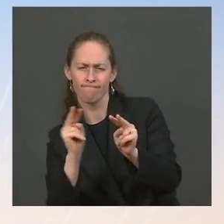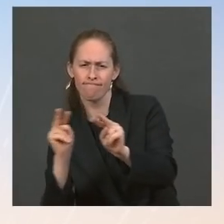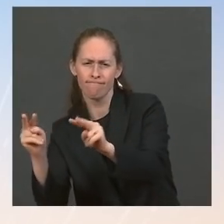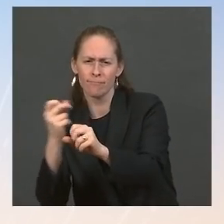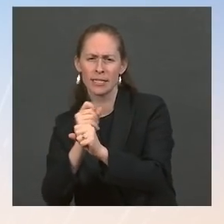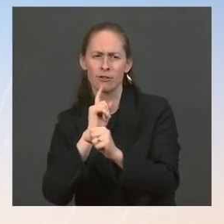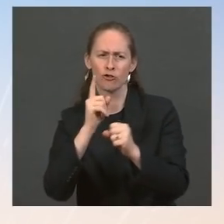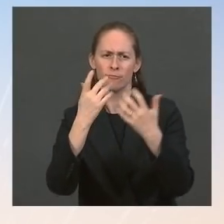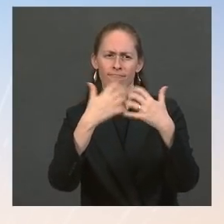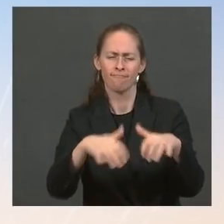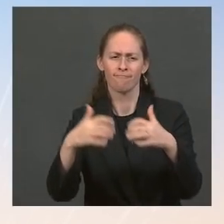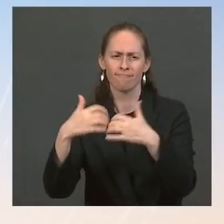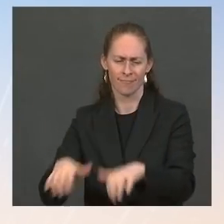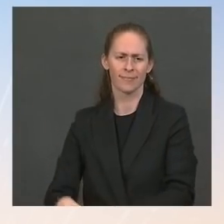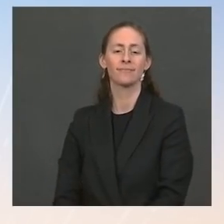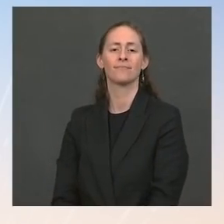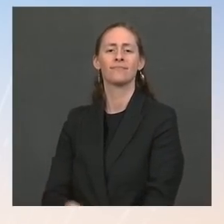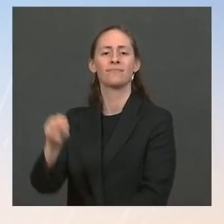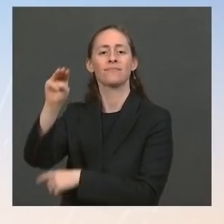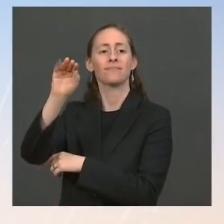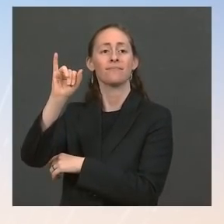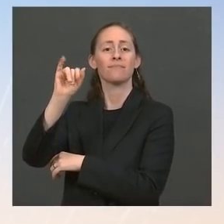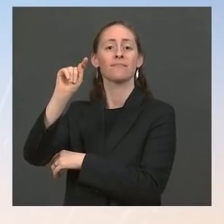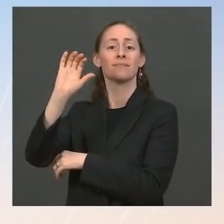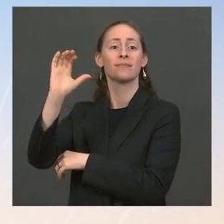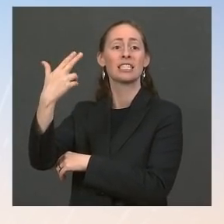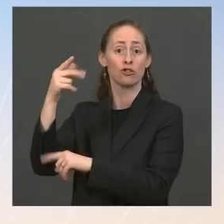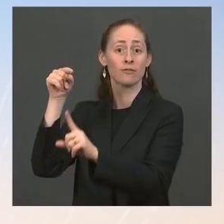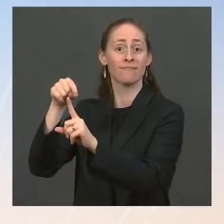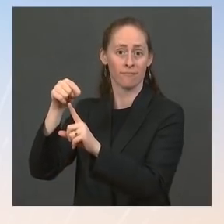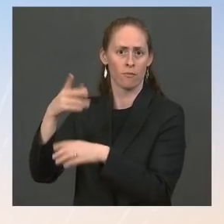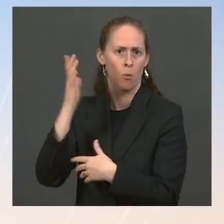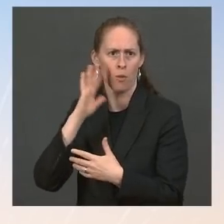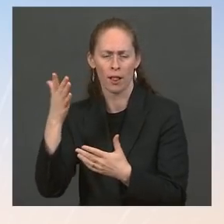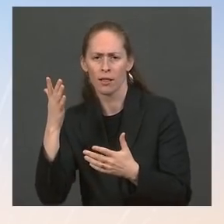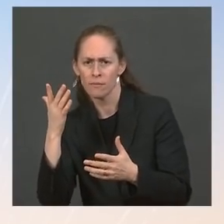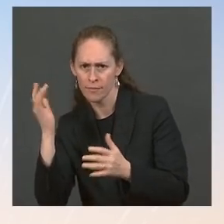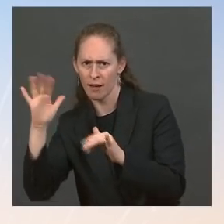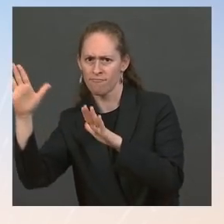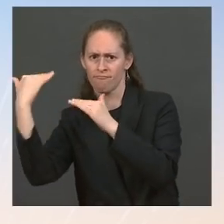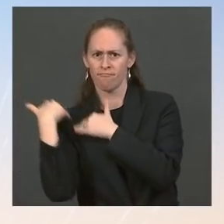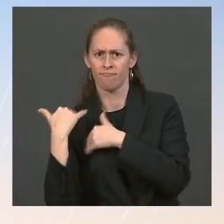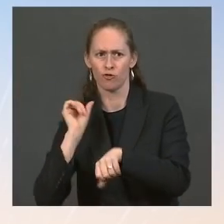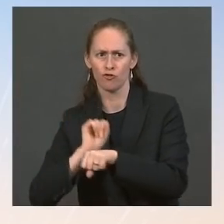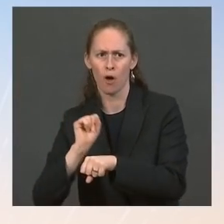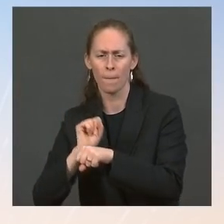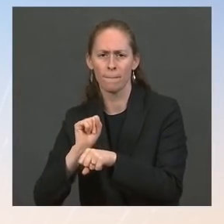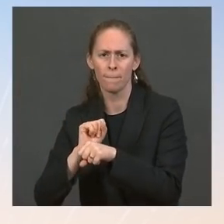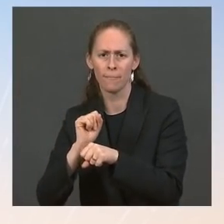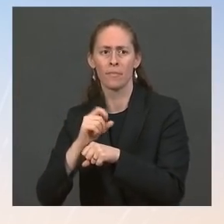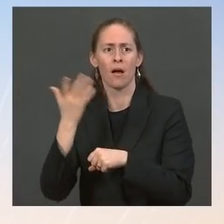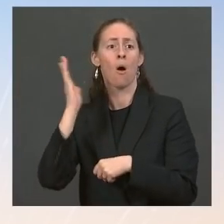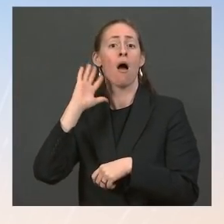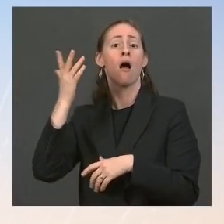with governors, local officials, and others. I expect we will have more to say on how that will work, what that work will look like as Mitch Landrieu